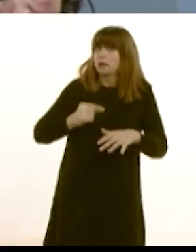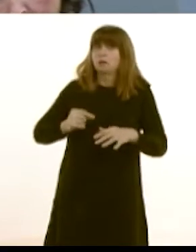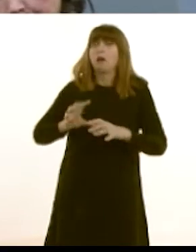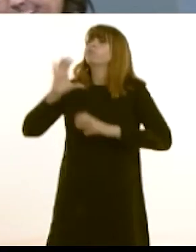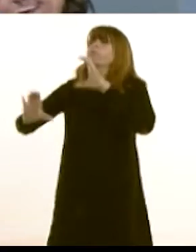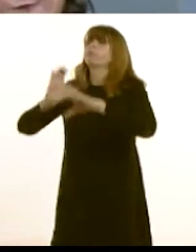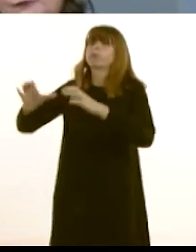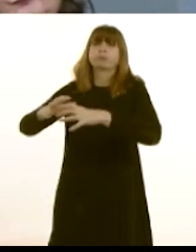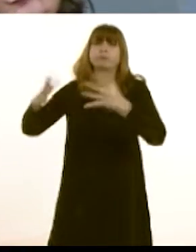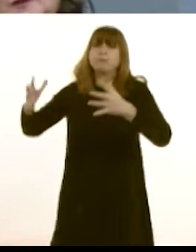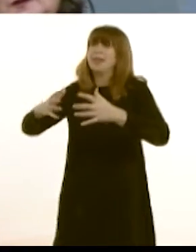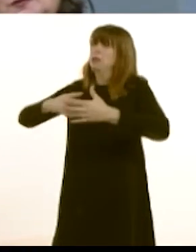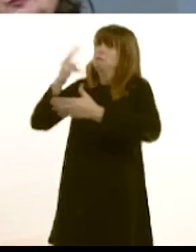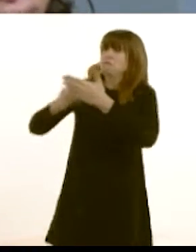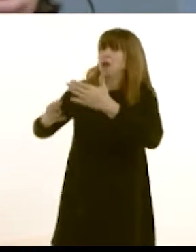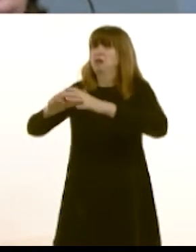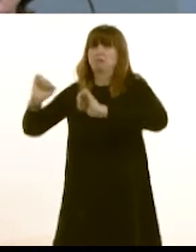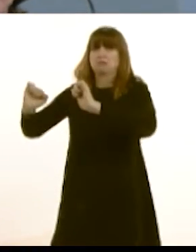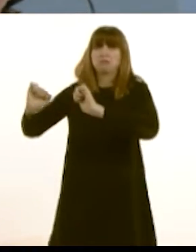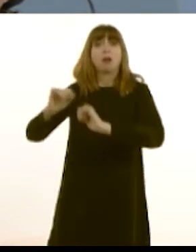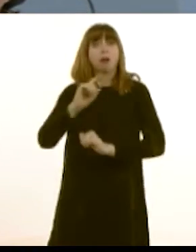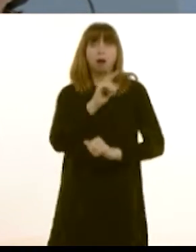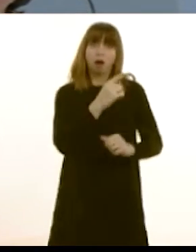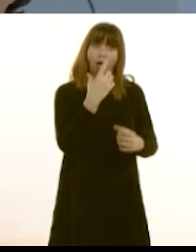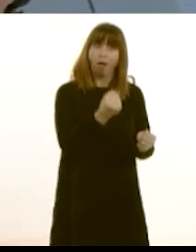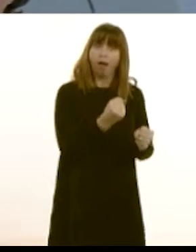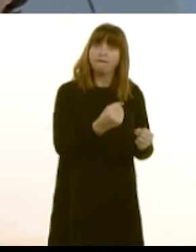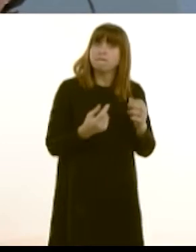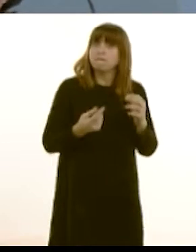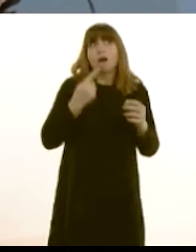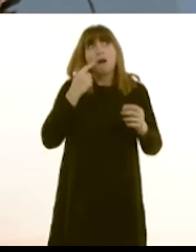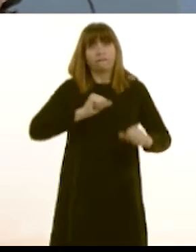that to help landowners play a more active part in flood prevention, and also adopting